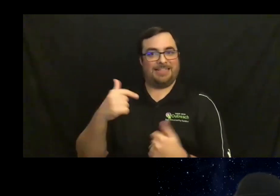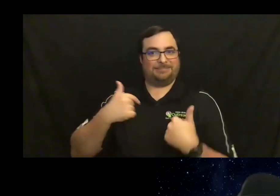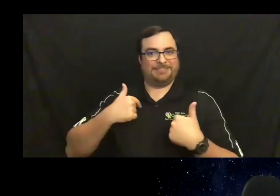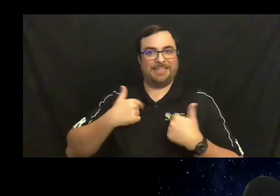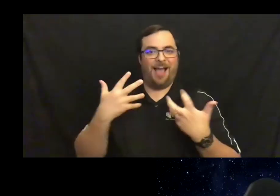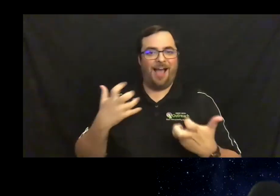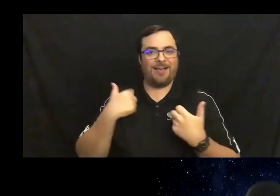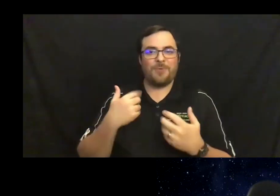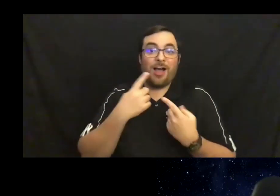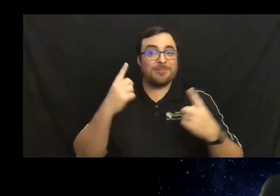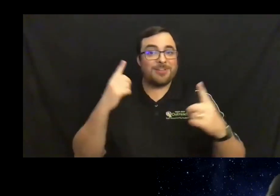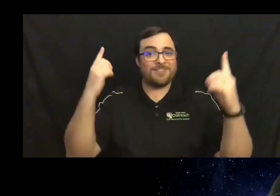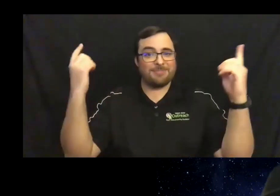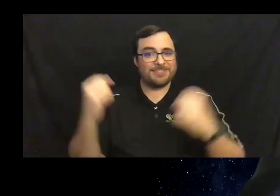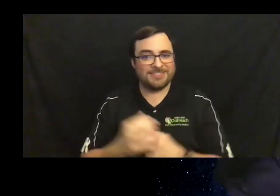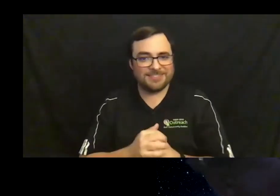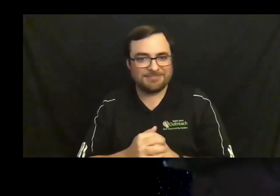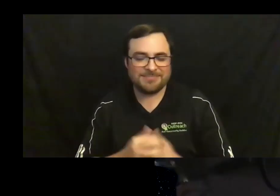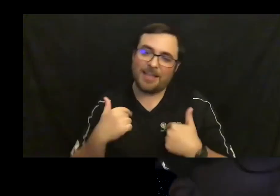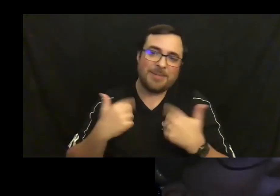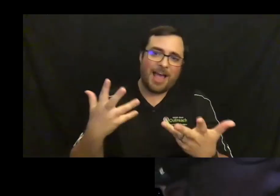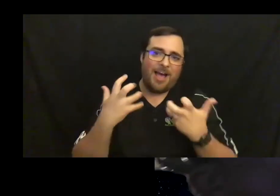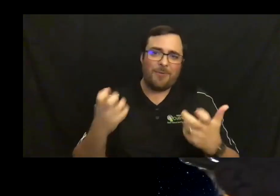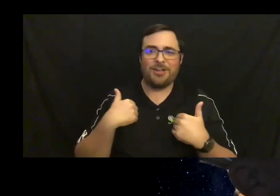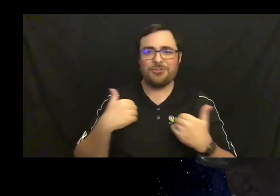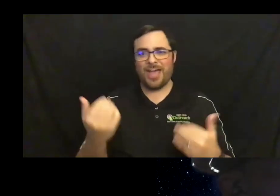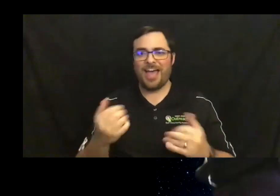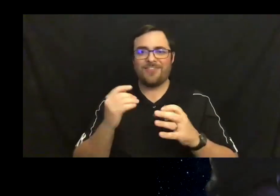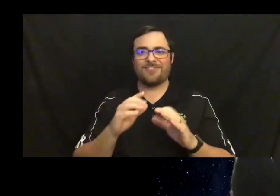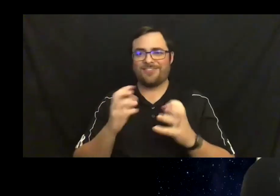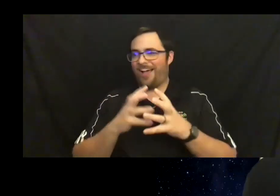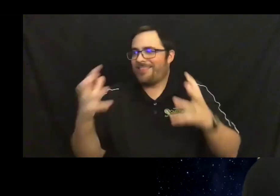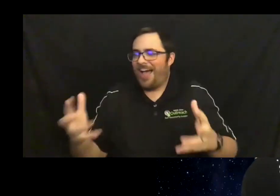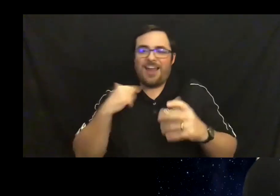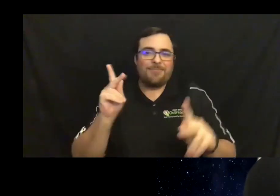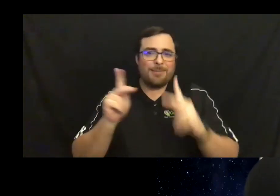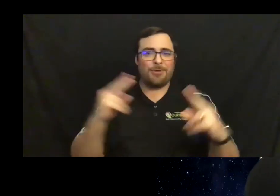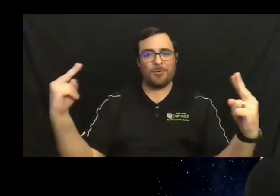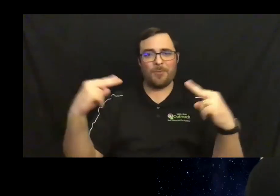to be famous. I mean, I just want to have a lot of fans and show them how much I care